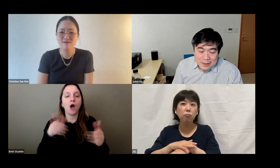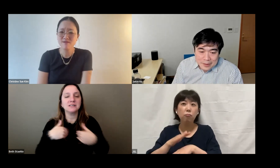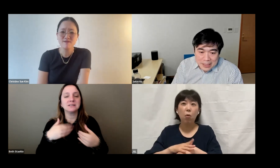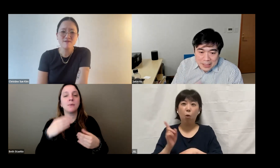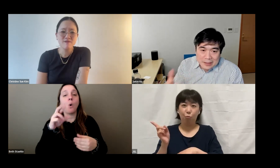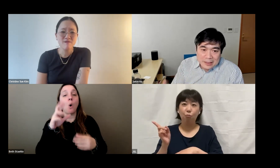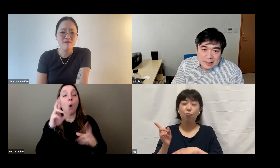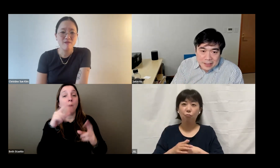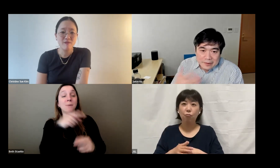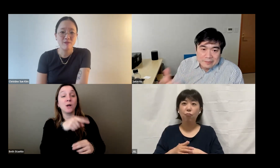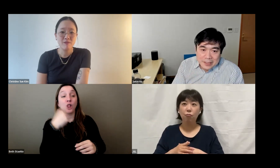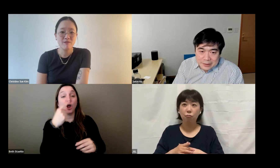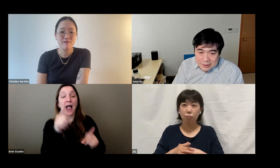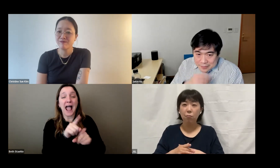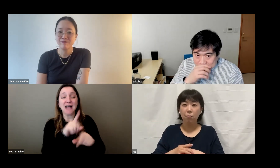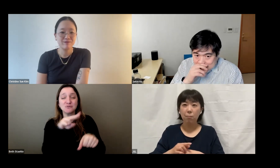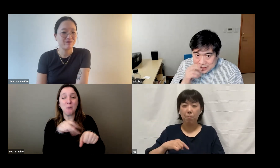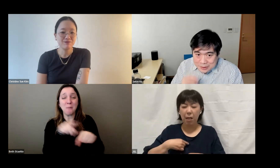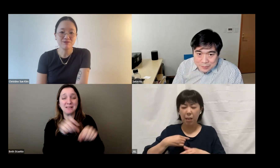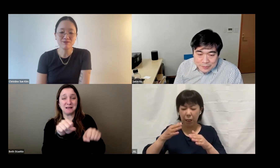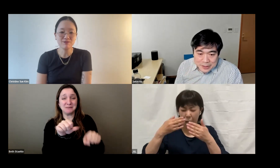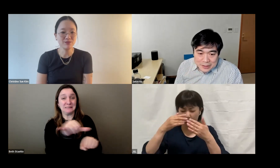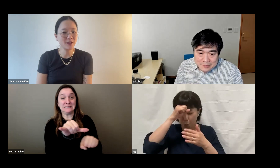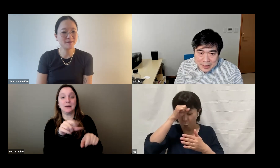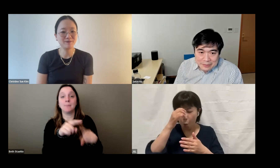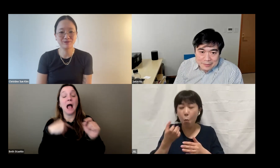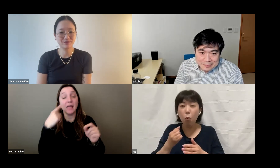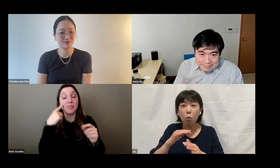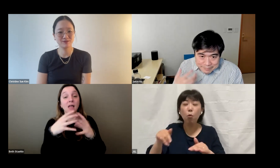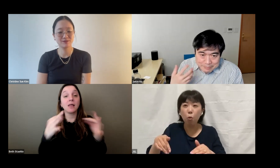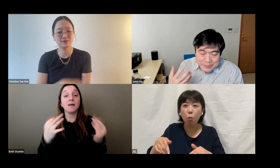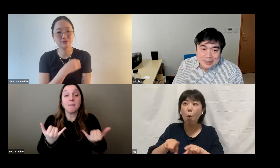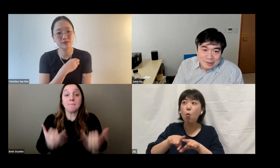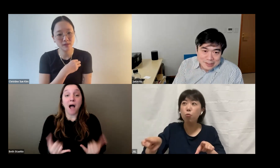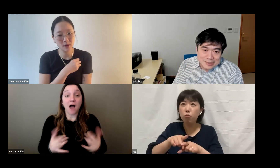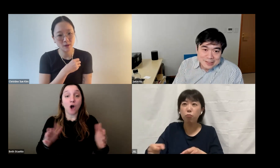But I think a lot of the modern autism movement is about being autistic